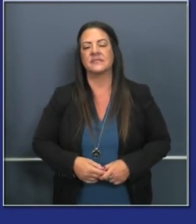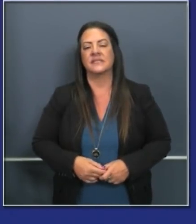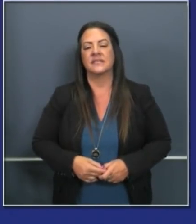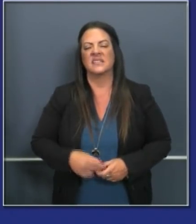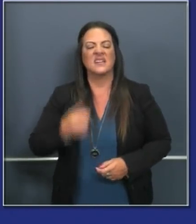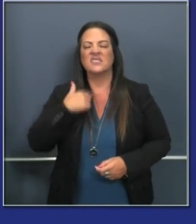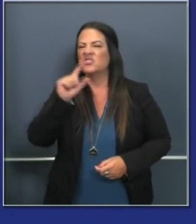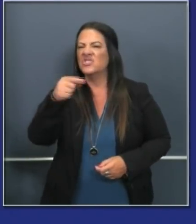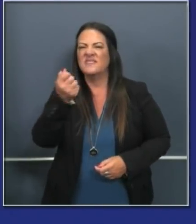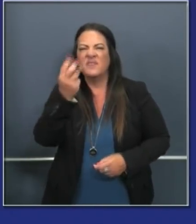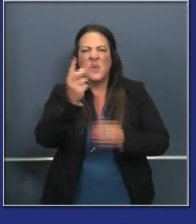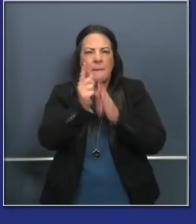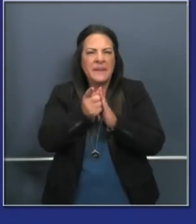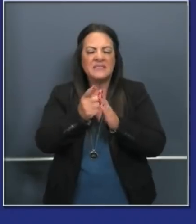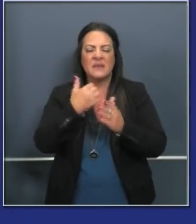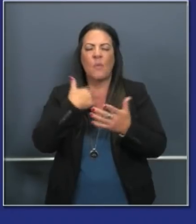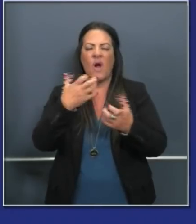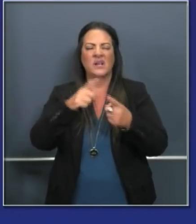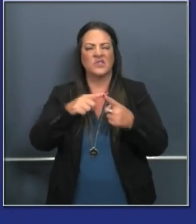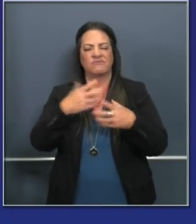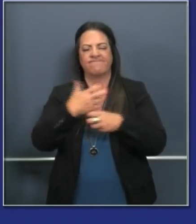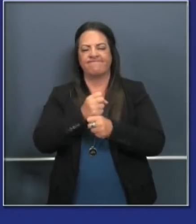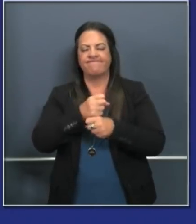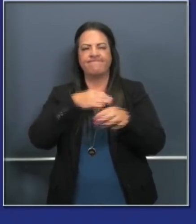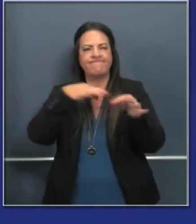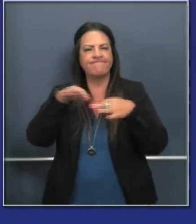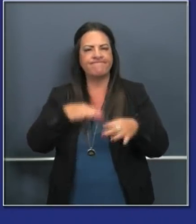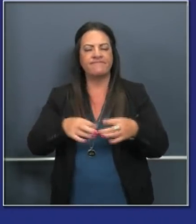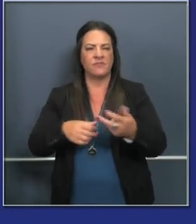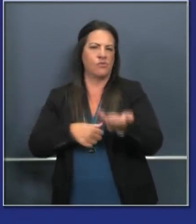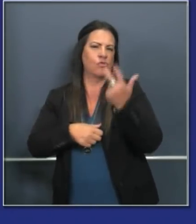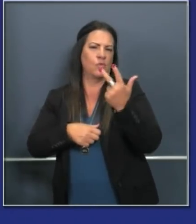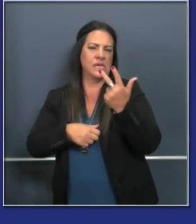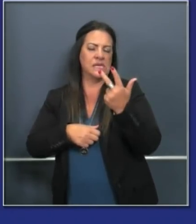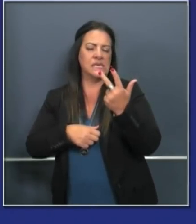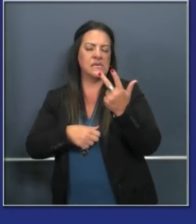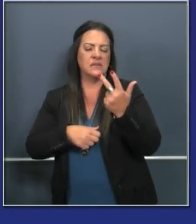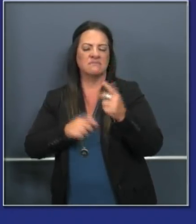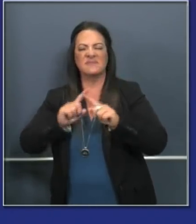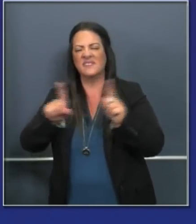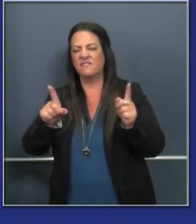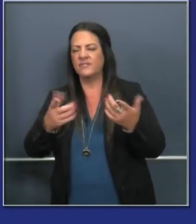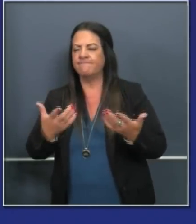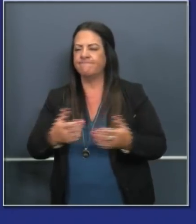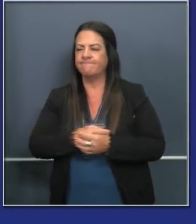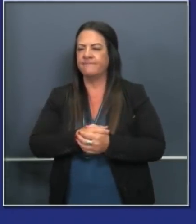PANDEMIC BUT TO GO. THANK YOU GOVERNOR. GOOD AFTERNOON. I